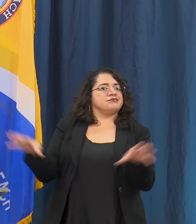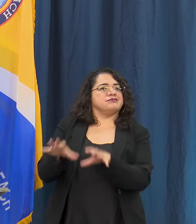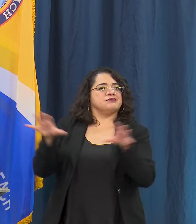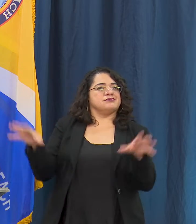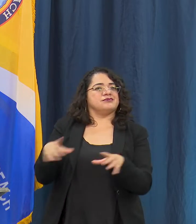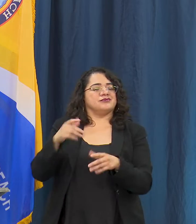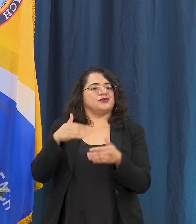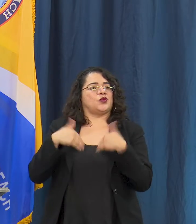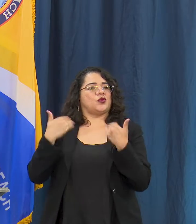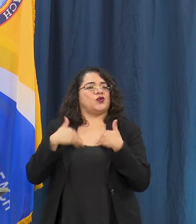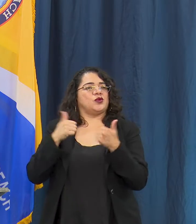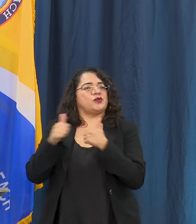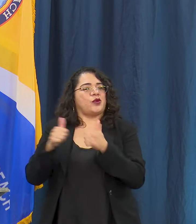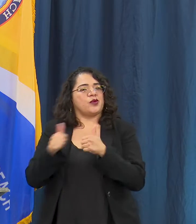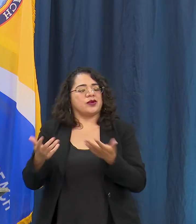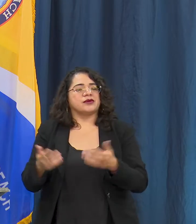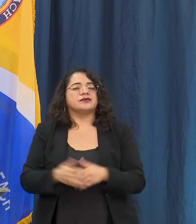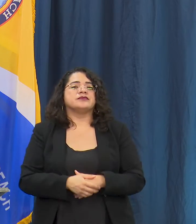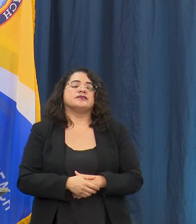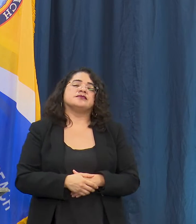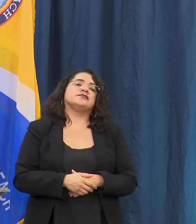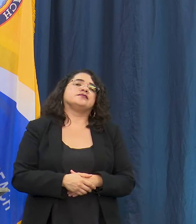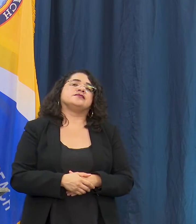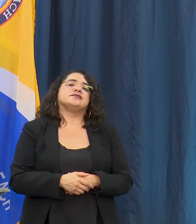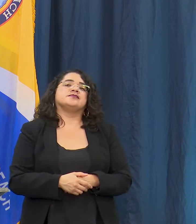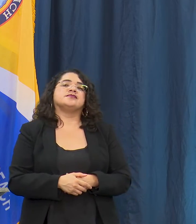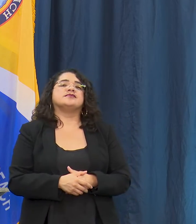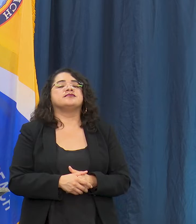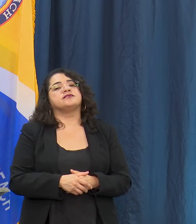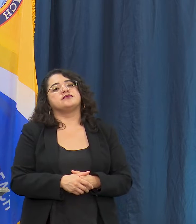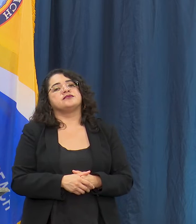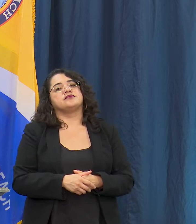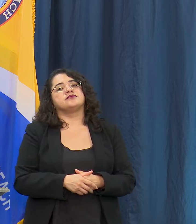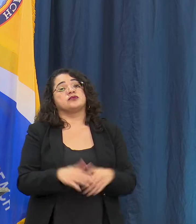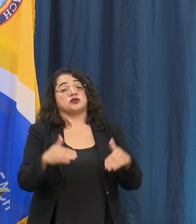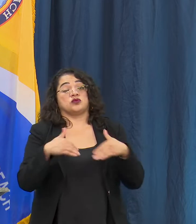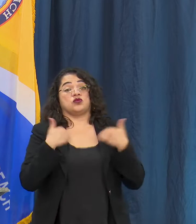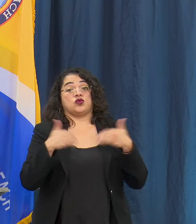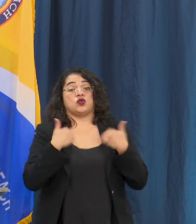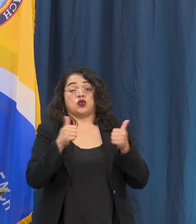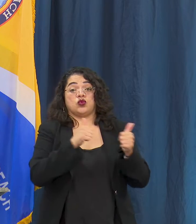reopening? So I think that the youth sports question and the